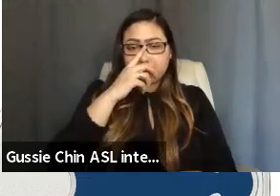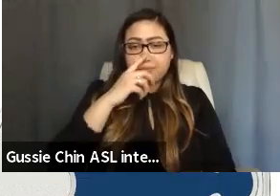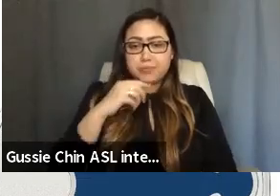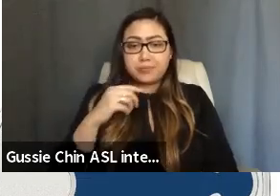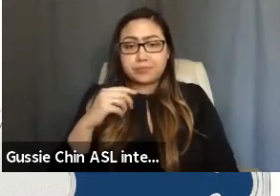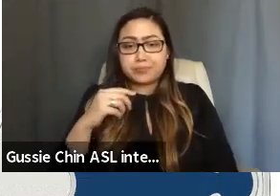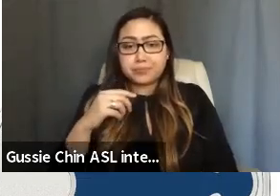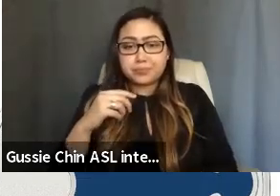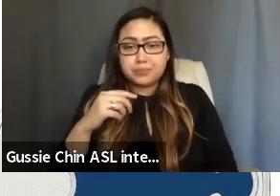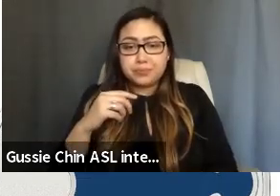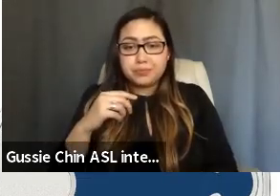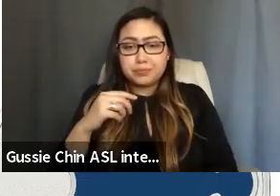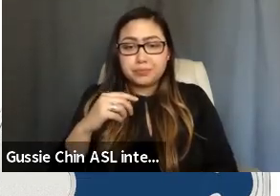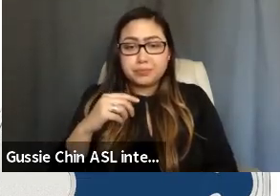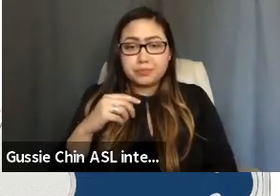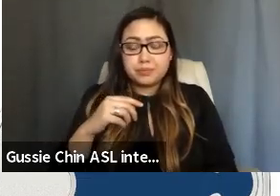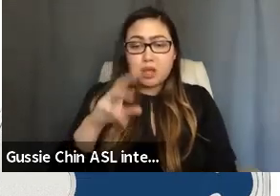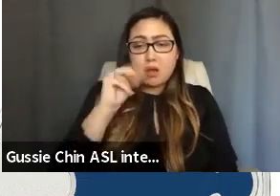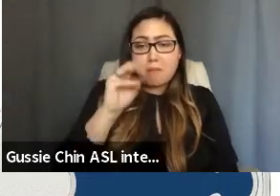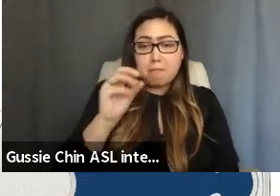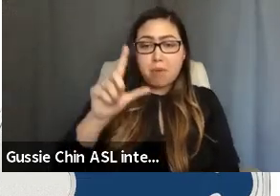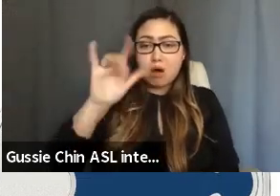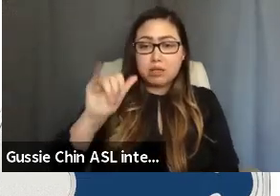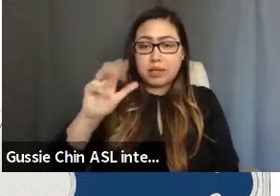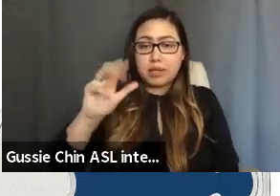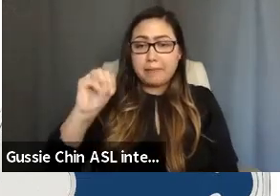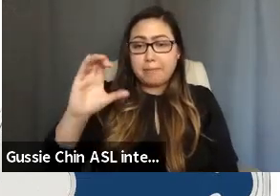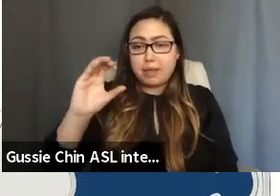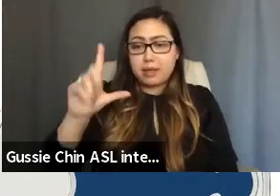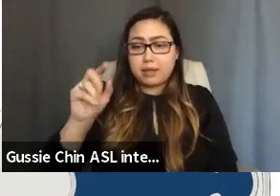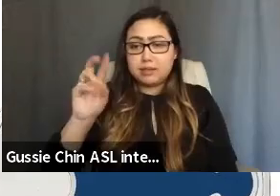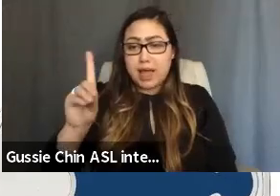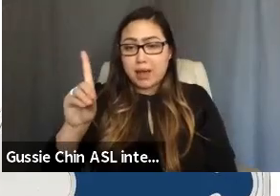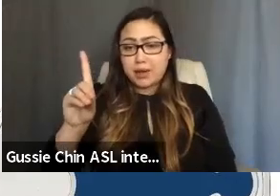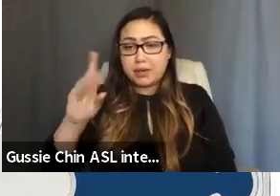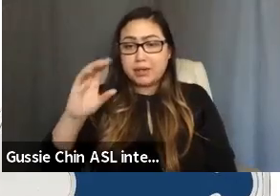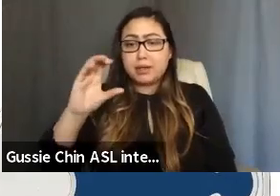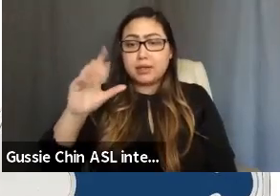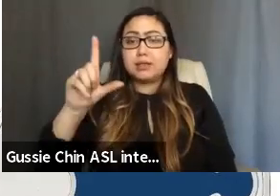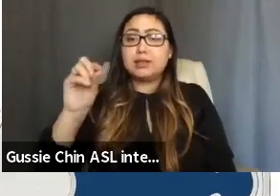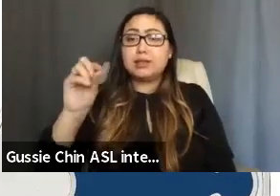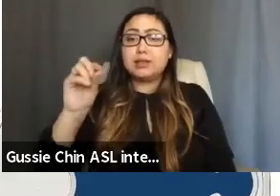resource for virtual learning spaces to be access center and ASL, English,